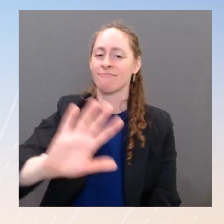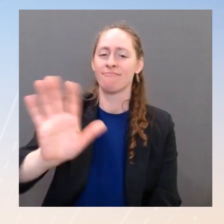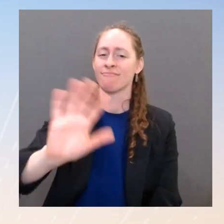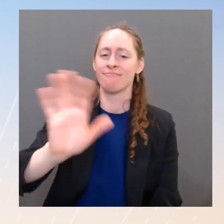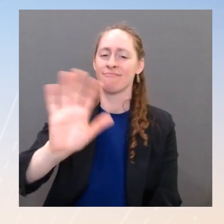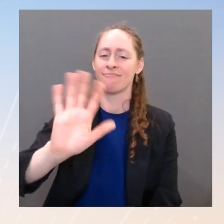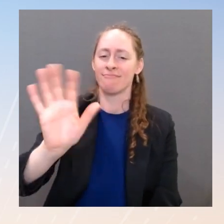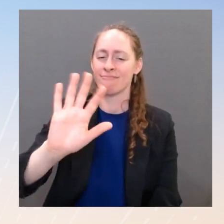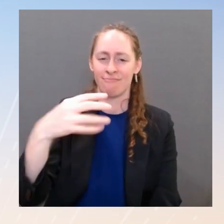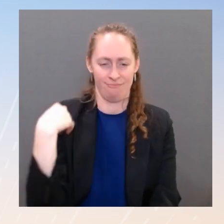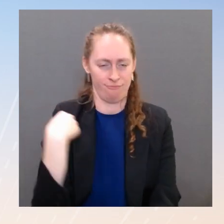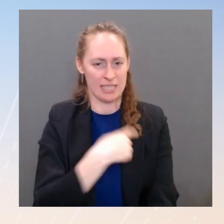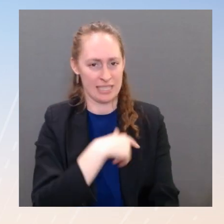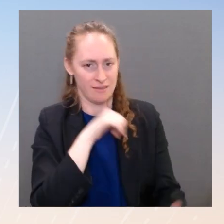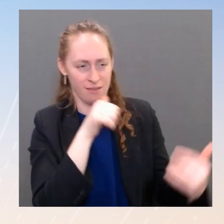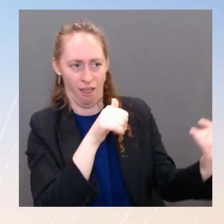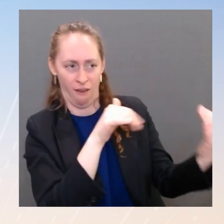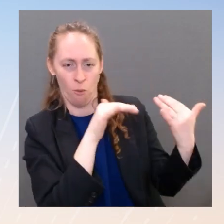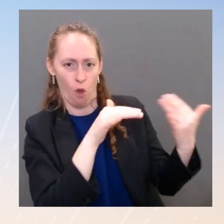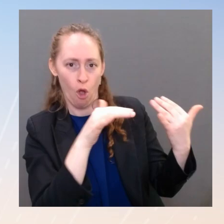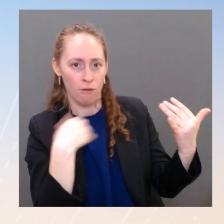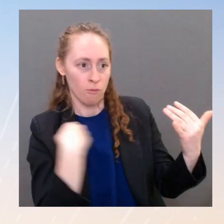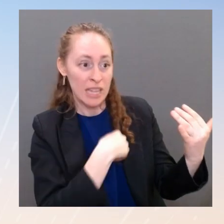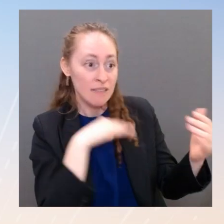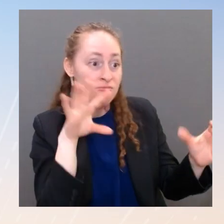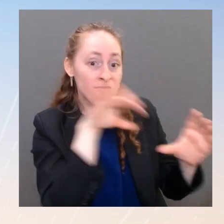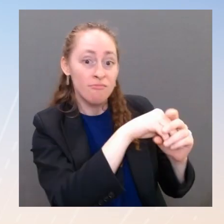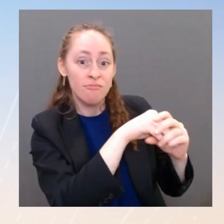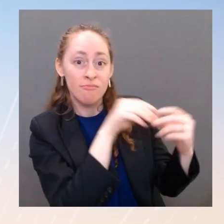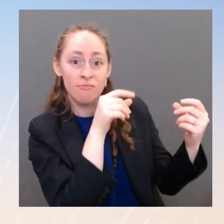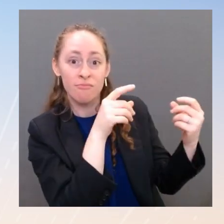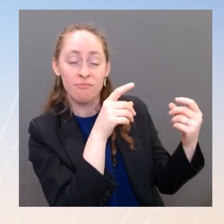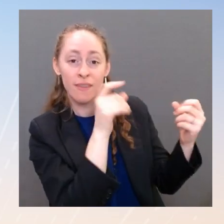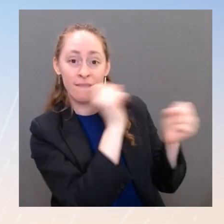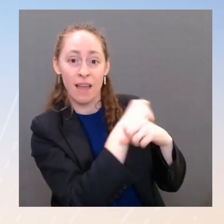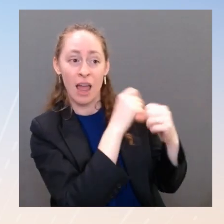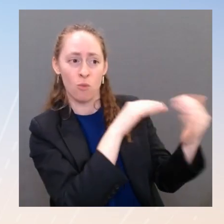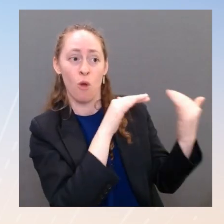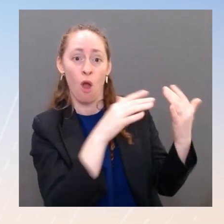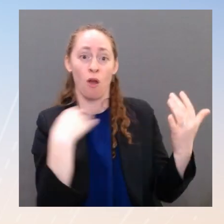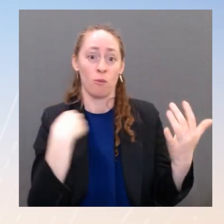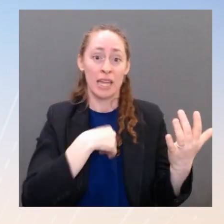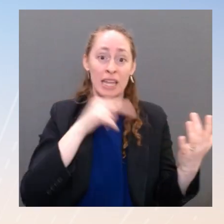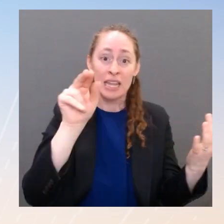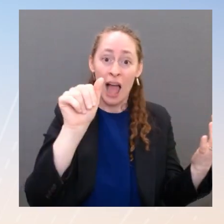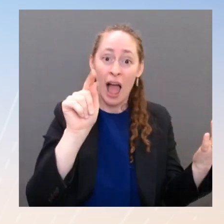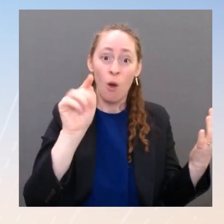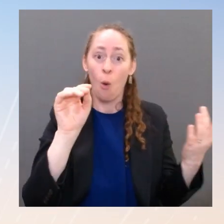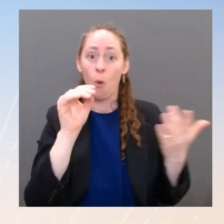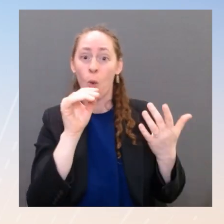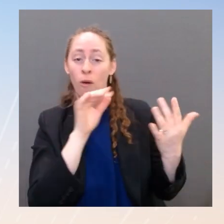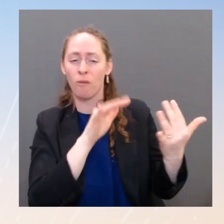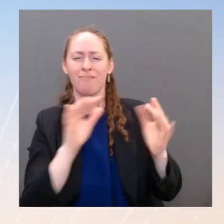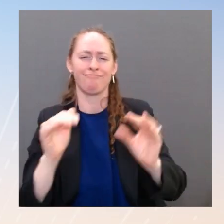I would say that the Russians themselves have, over time, including as recently as last year, made clear that no nuclear war --